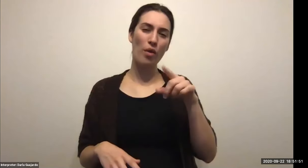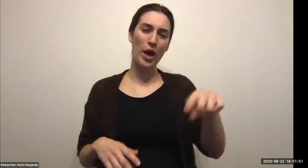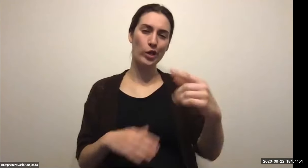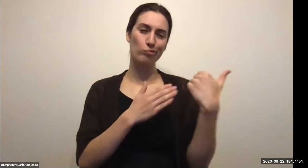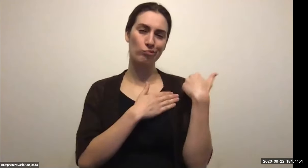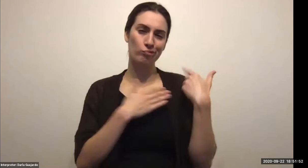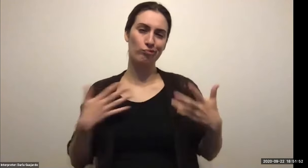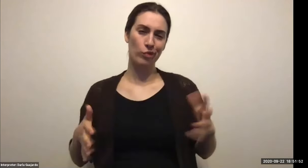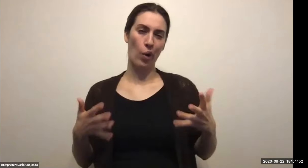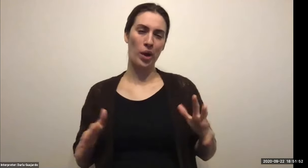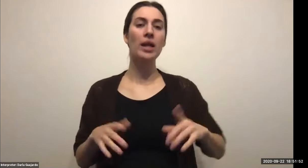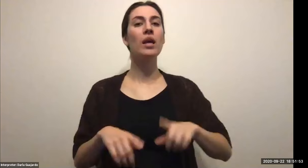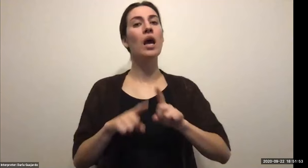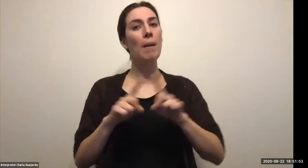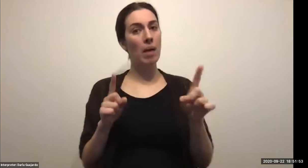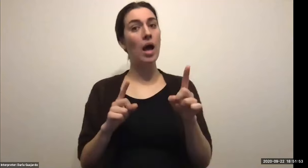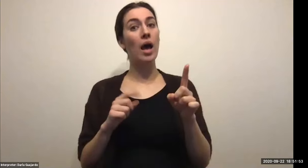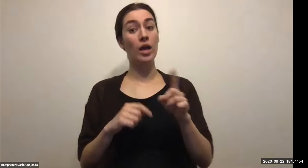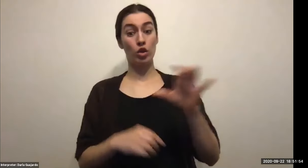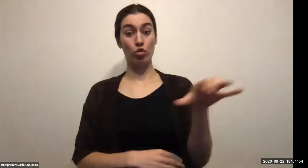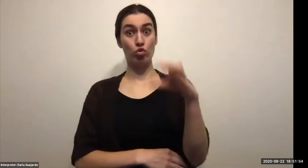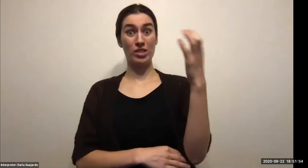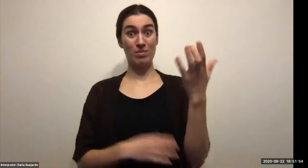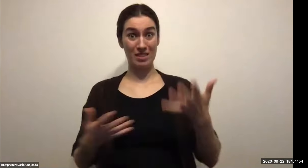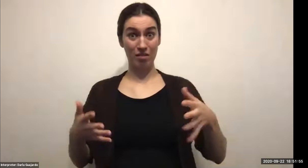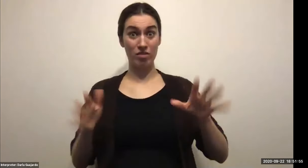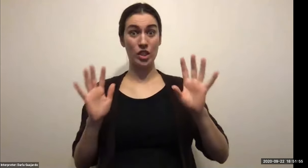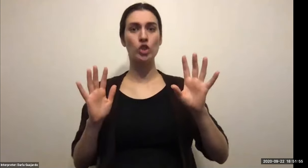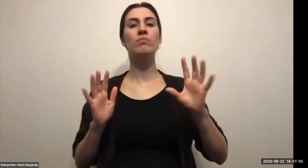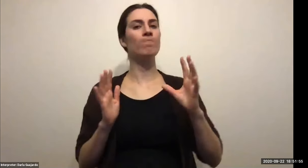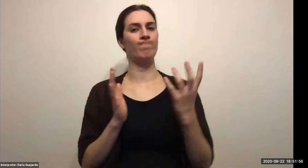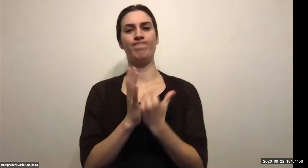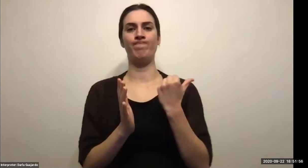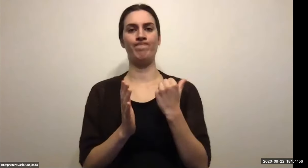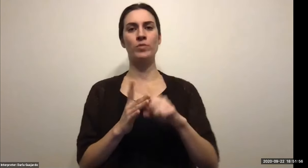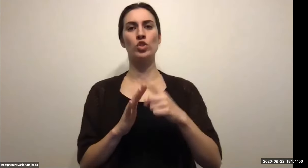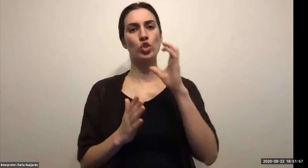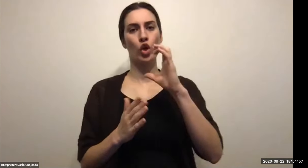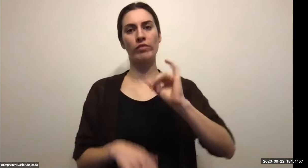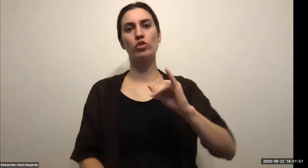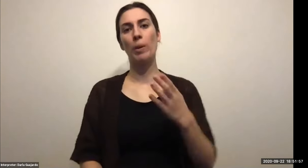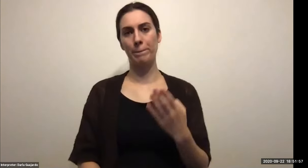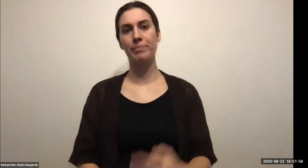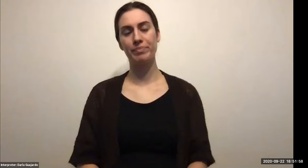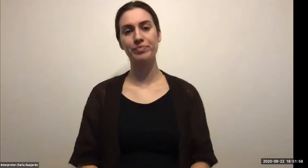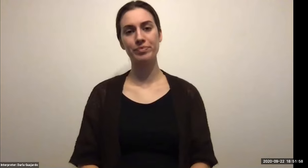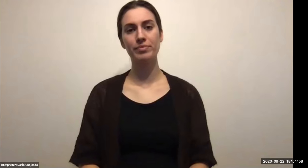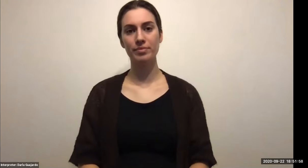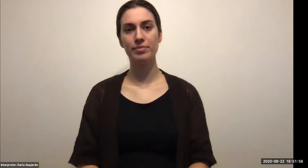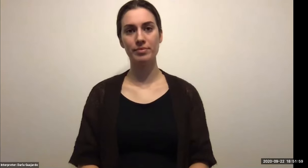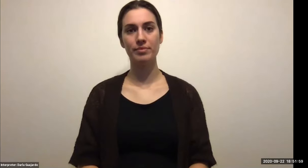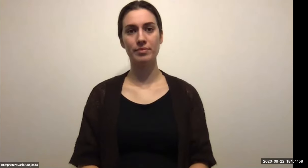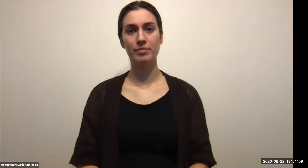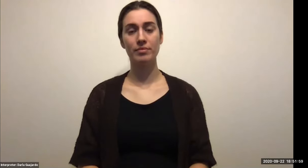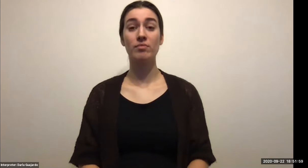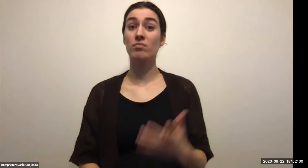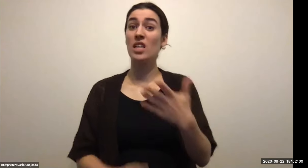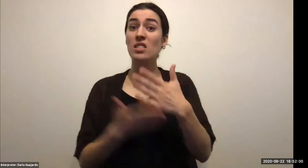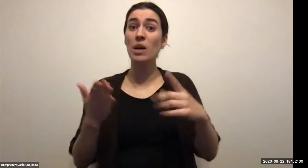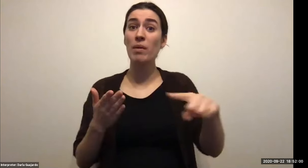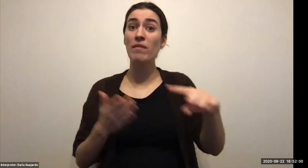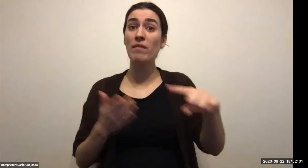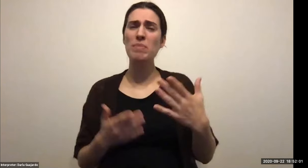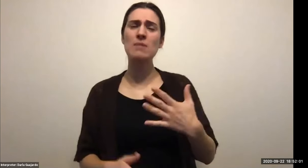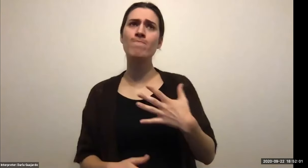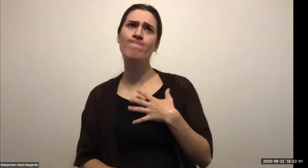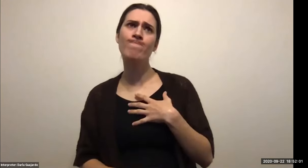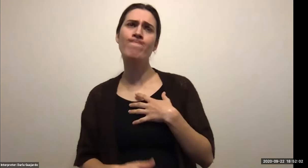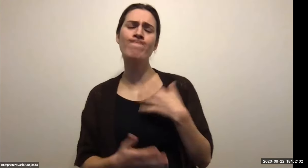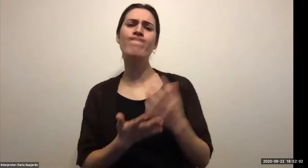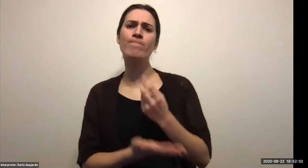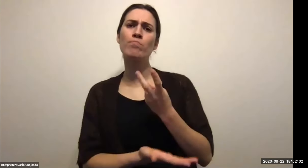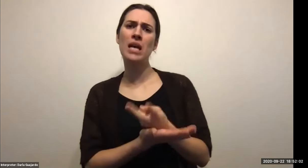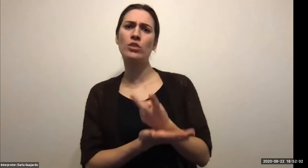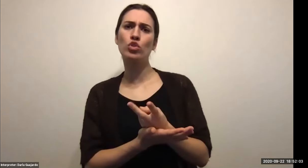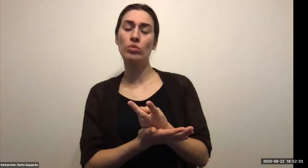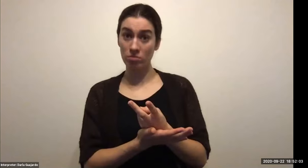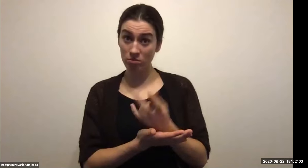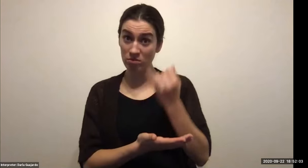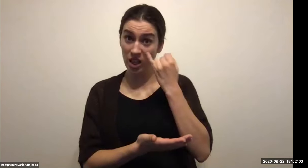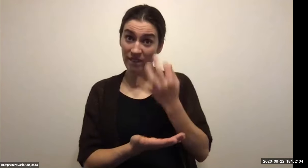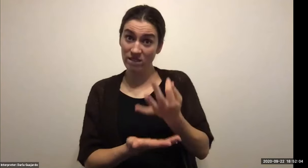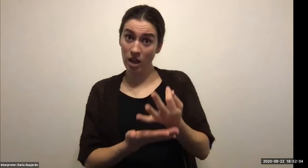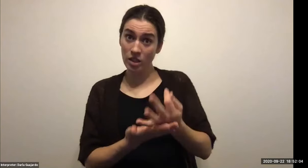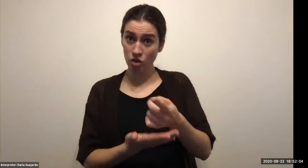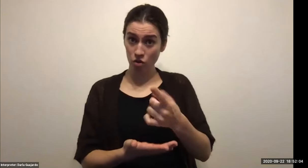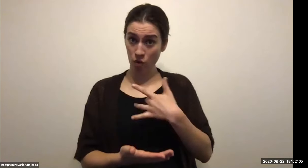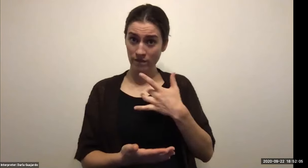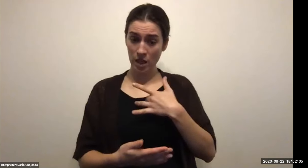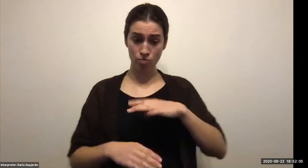Keith Wolling: I talked with them pretty much every two weeks. Once in Orlando once in Mobile Alabama and ones in Baltimore, Maryland, and I married at the inner harbor, just to Aaron, call me this morning like 750 keeping a couple questions. All right. What are you know and